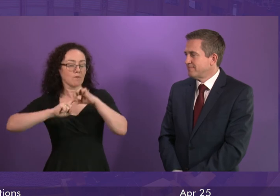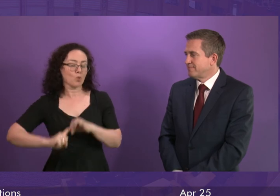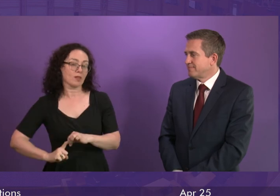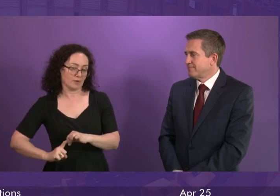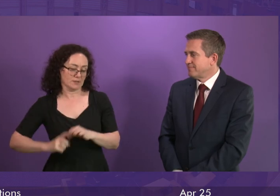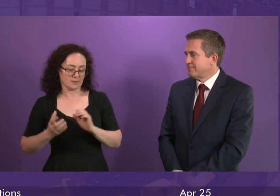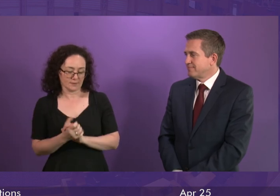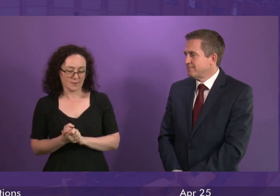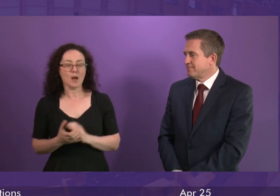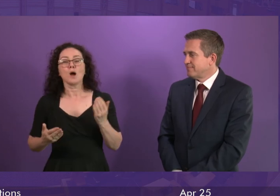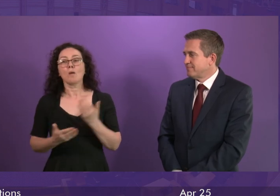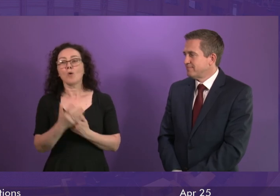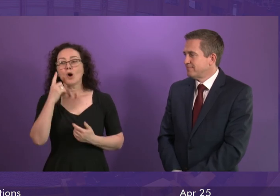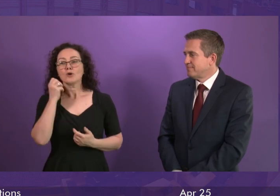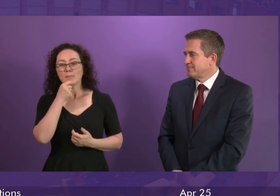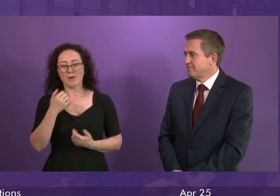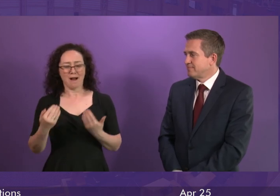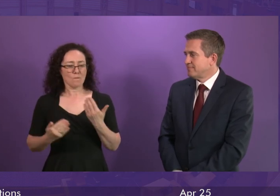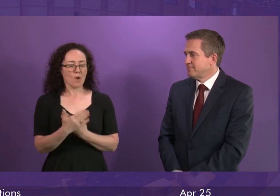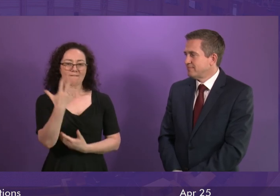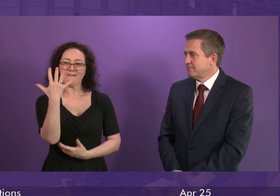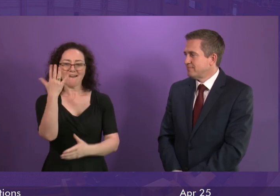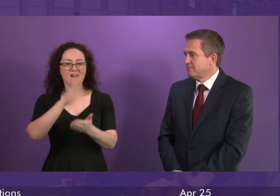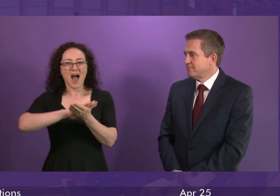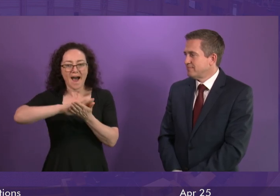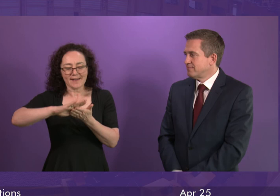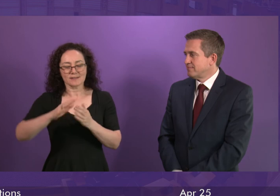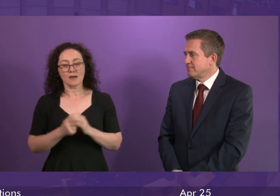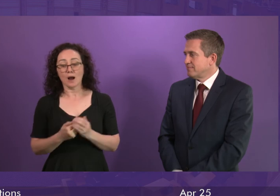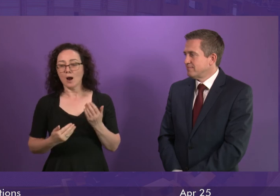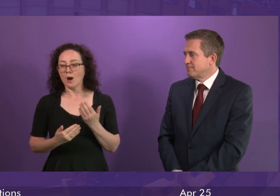people are leaving school with five highers or more and more young people are going into